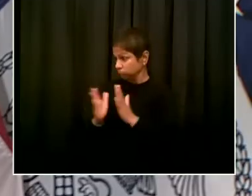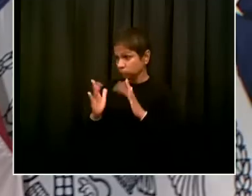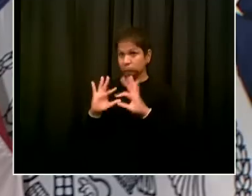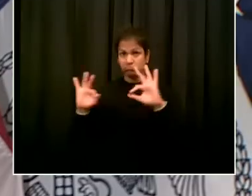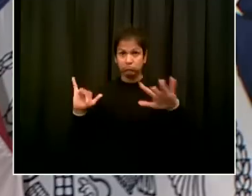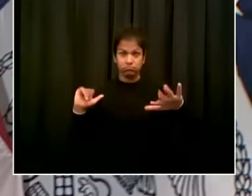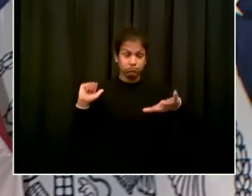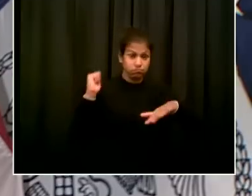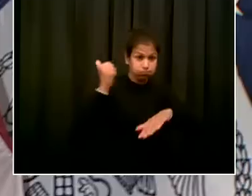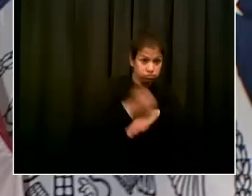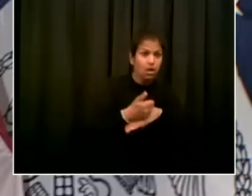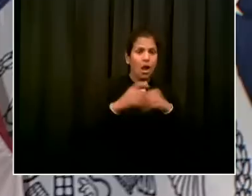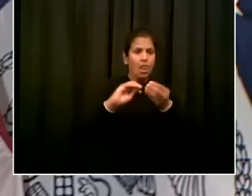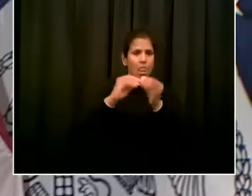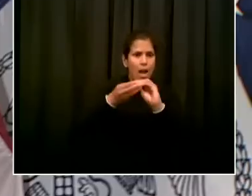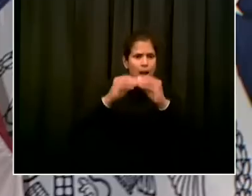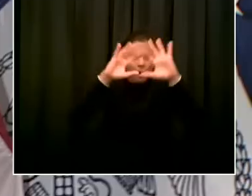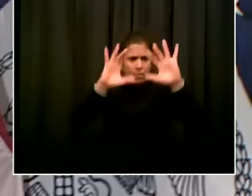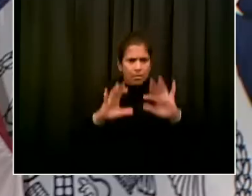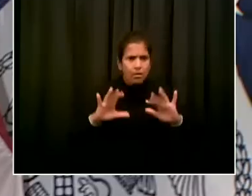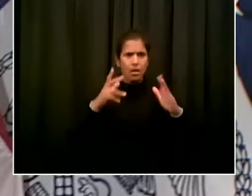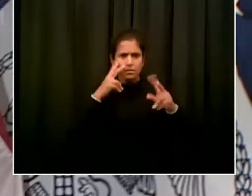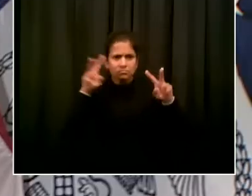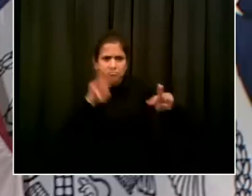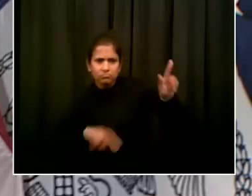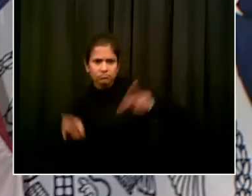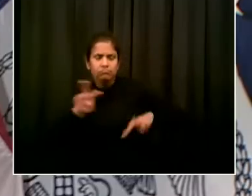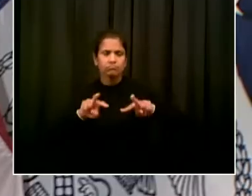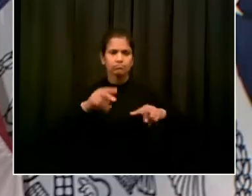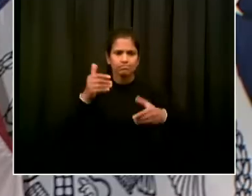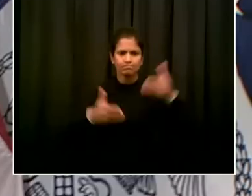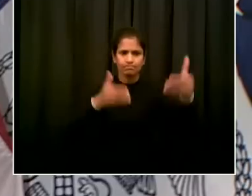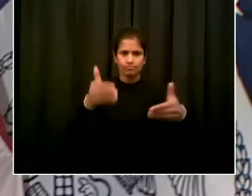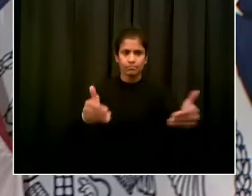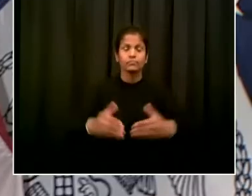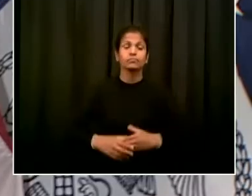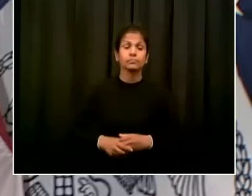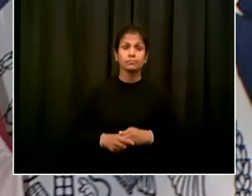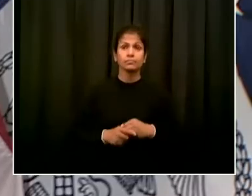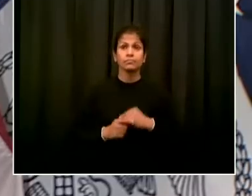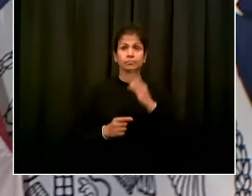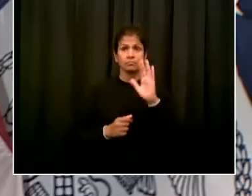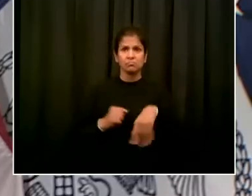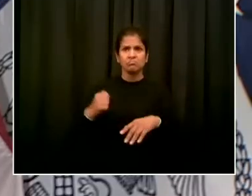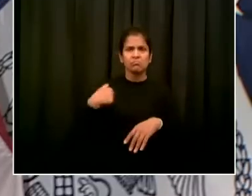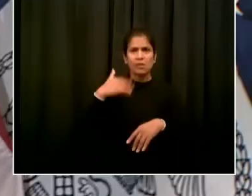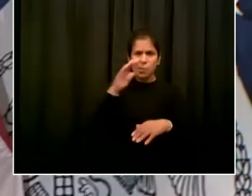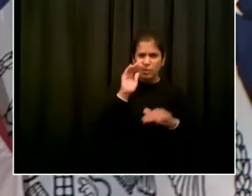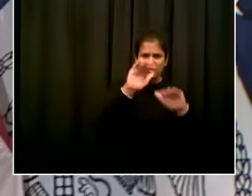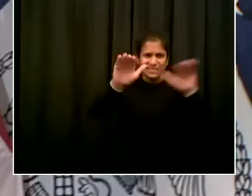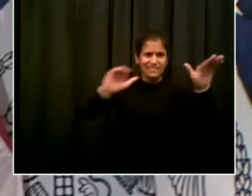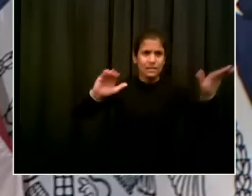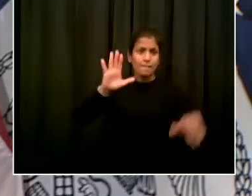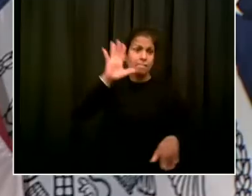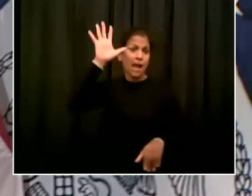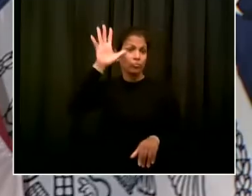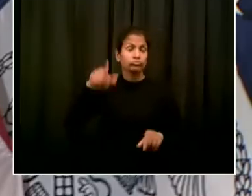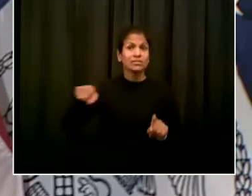HIGHER AND HIGHER. THIS IS ALL NASCENT.